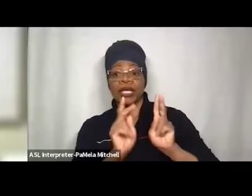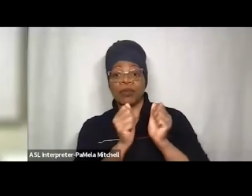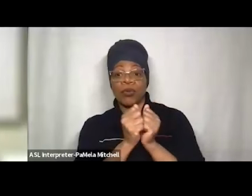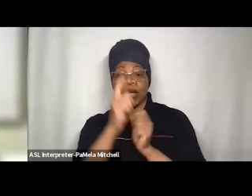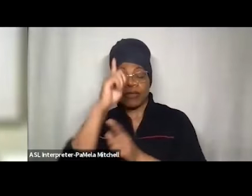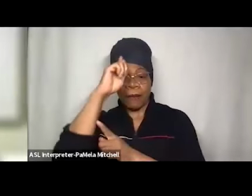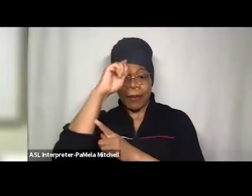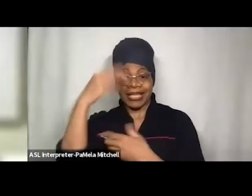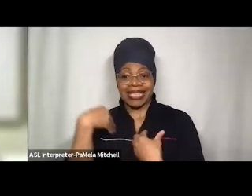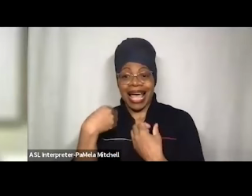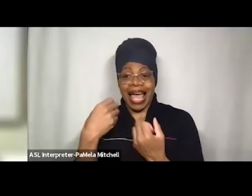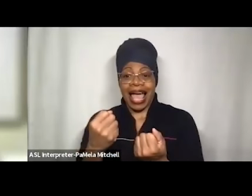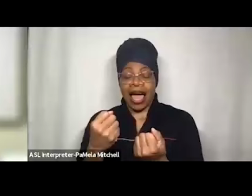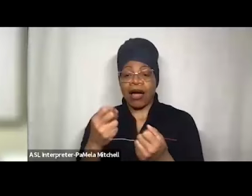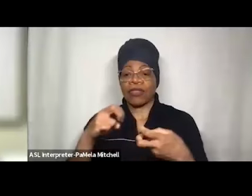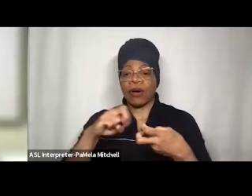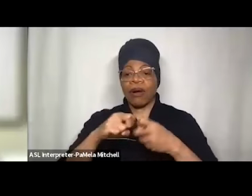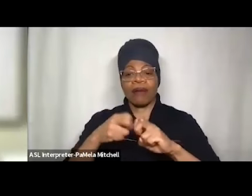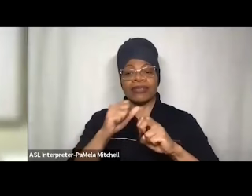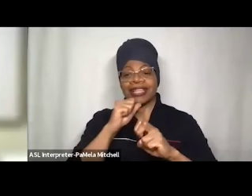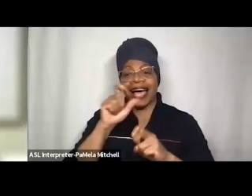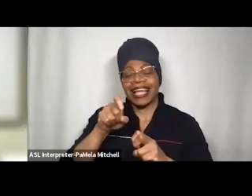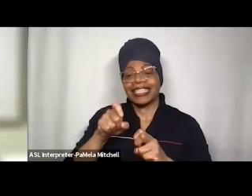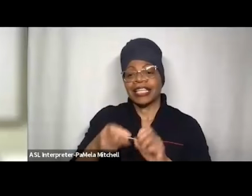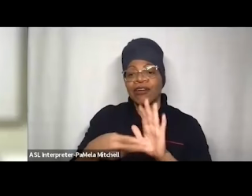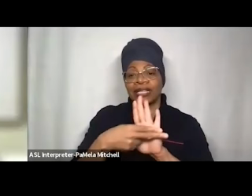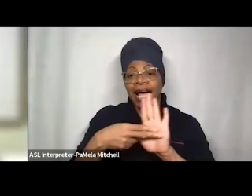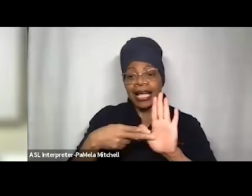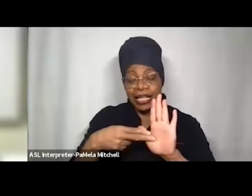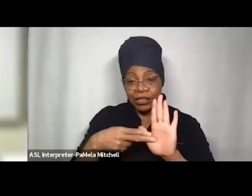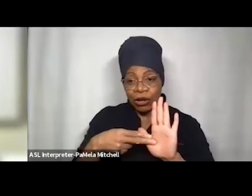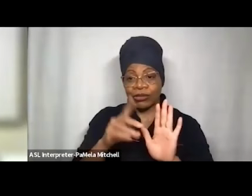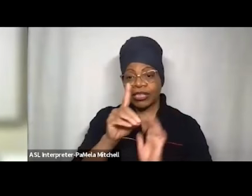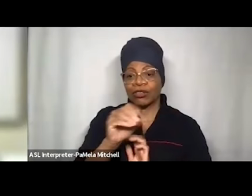not necessarily diagnosable disorders, but mental health problems in the justice system,